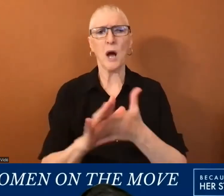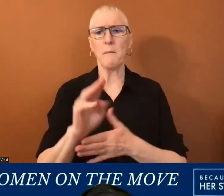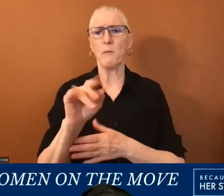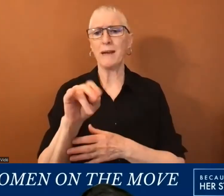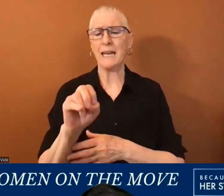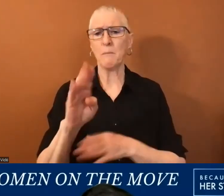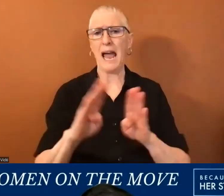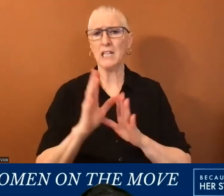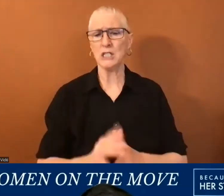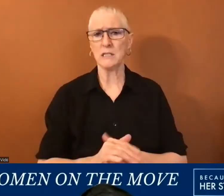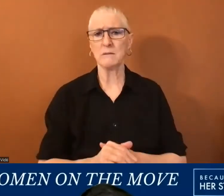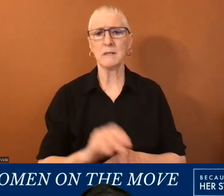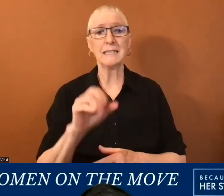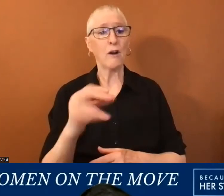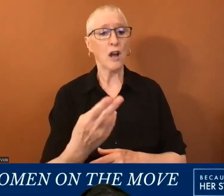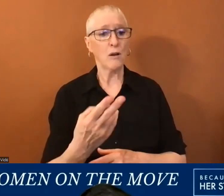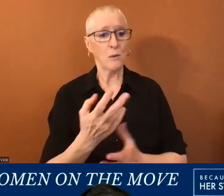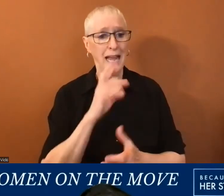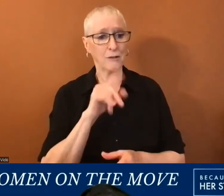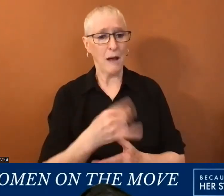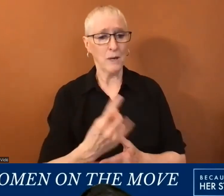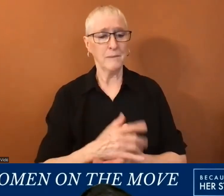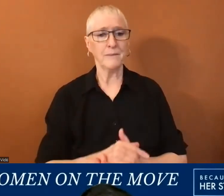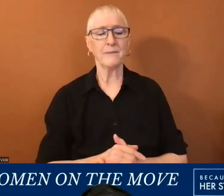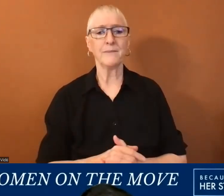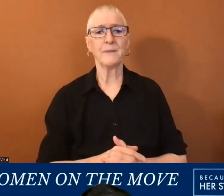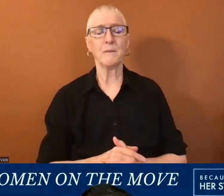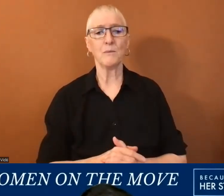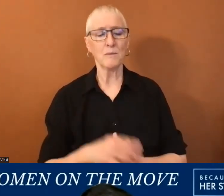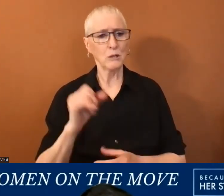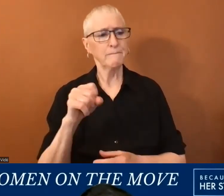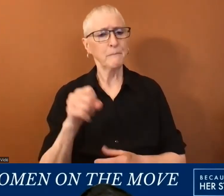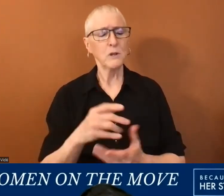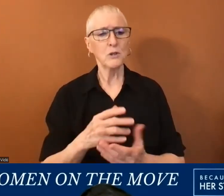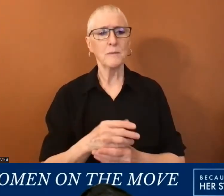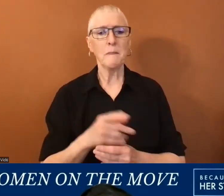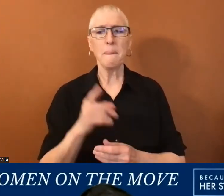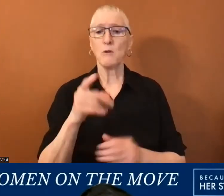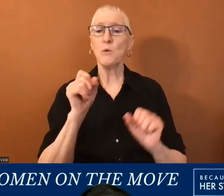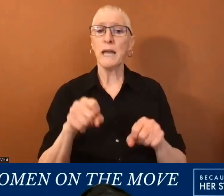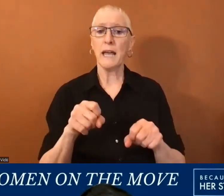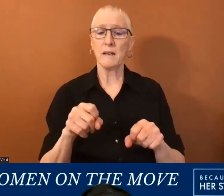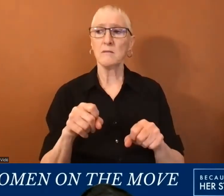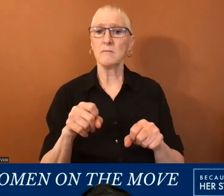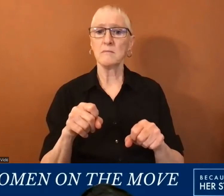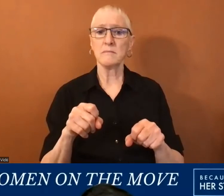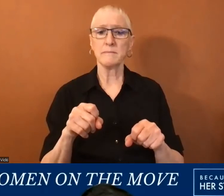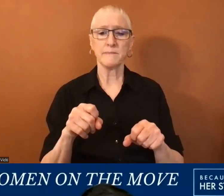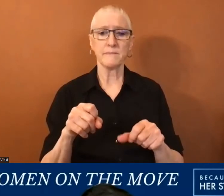Uh, Sarah, would you like to answer that one? >>Sarah: Sure, so you can um, you know, while in high school